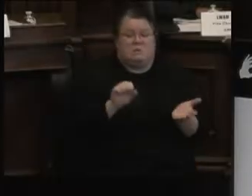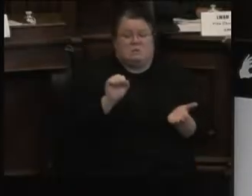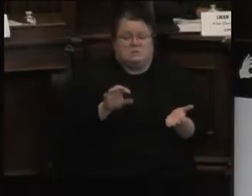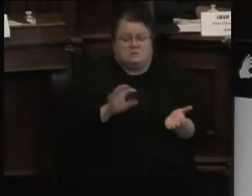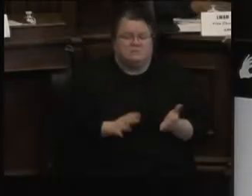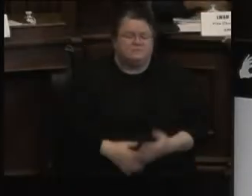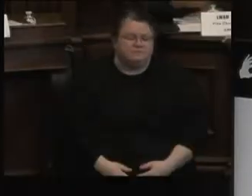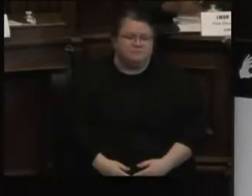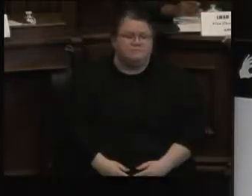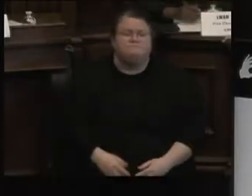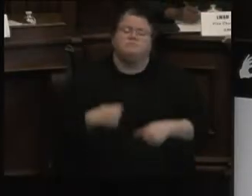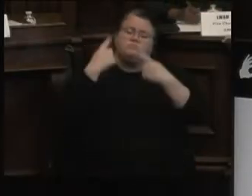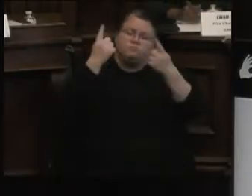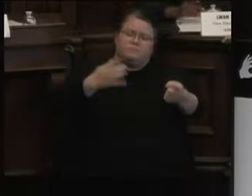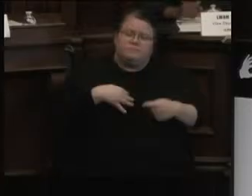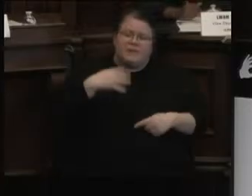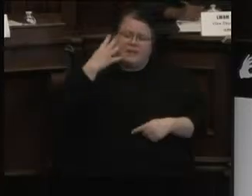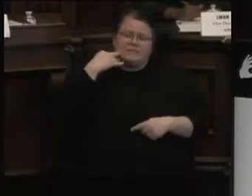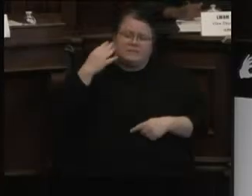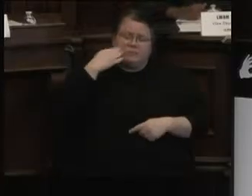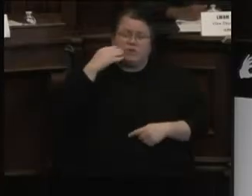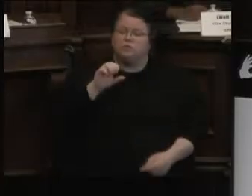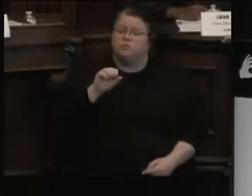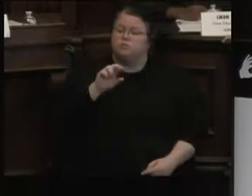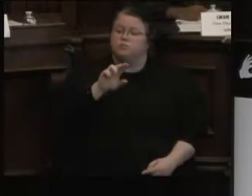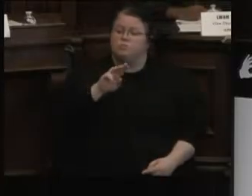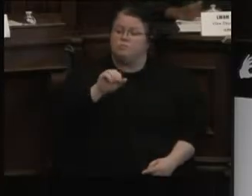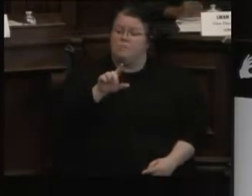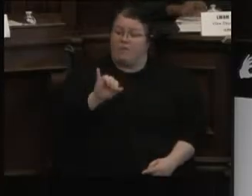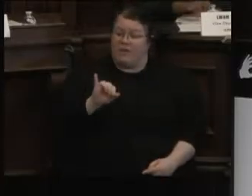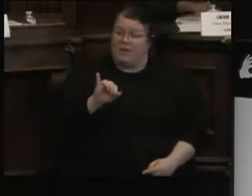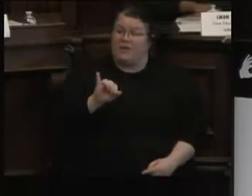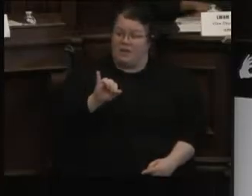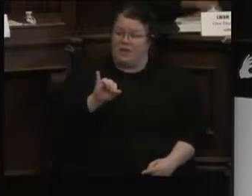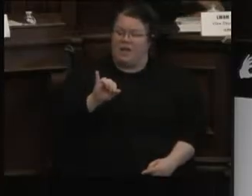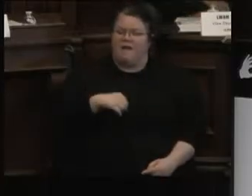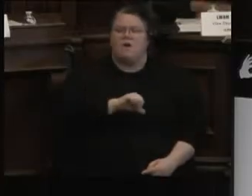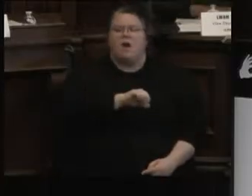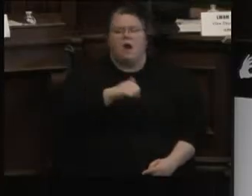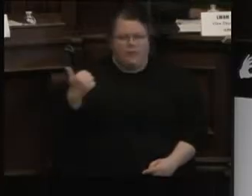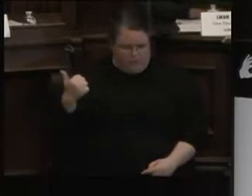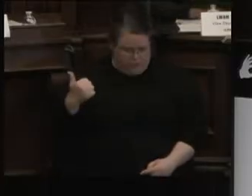themselves, okay, give them an idea of what you think language